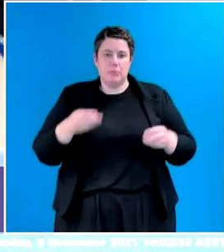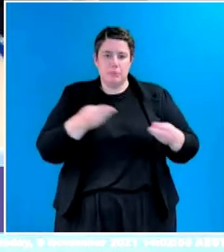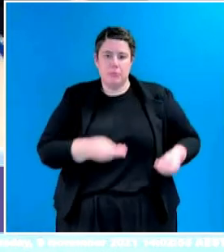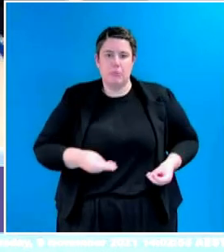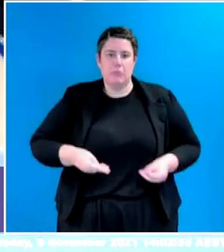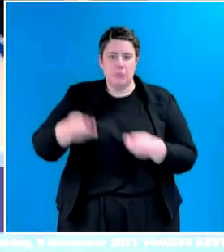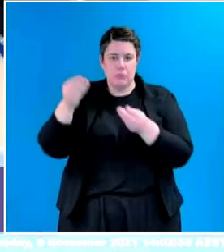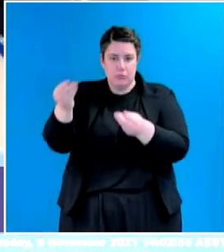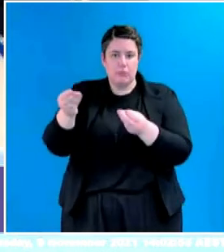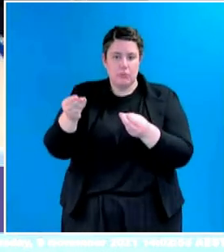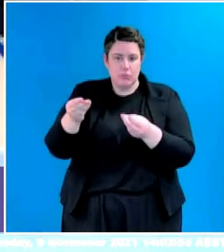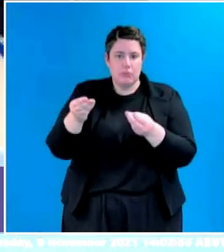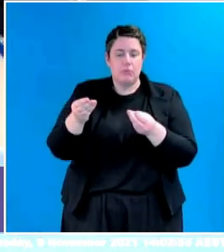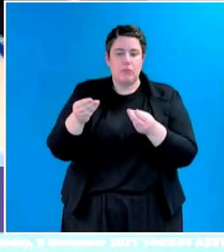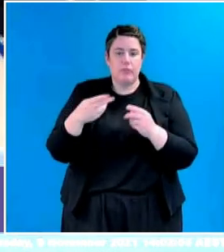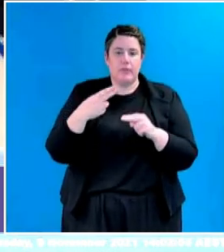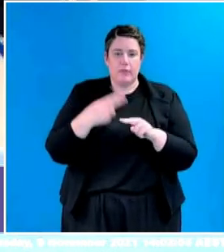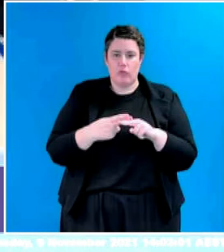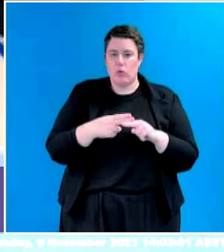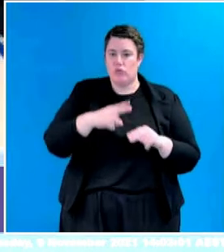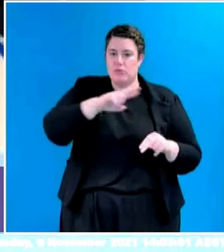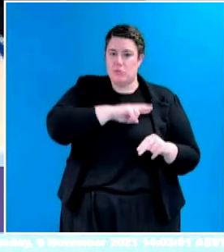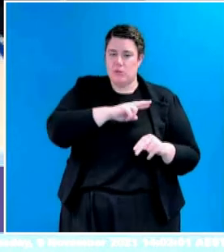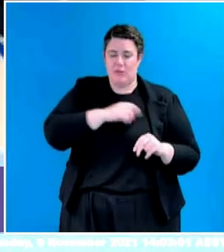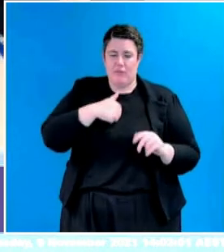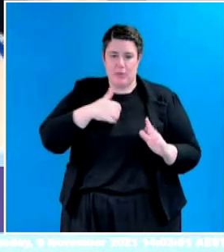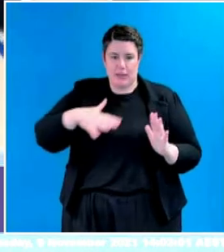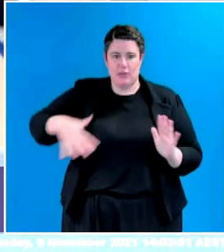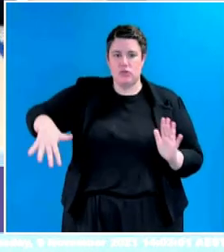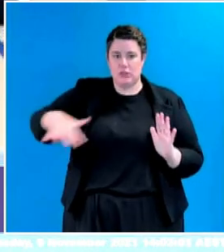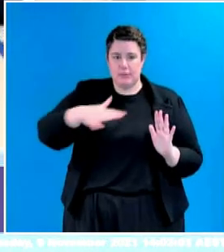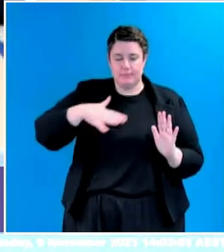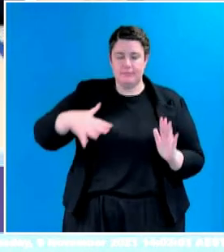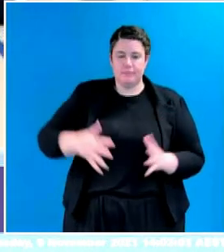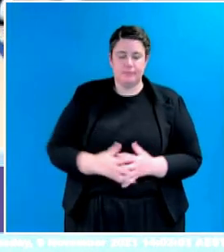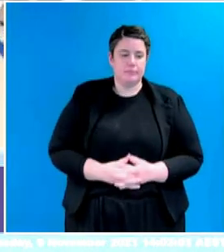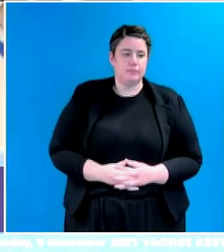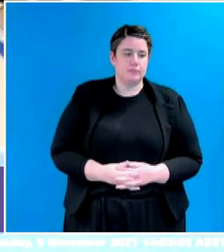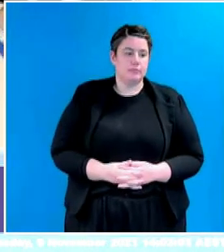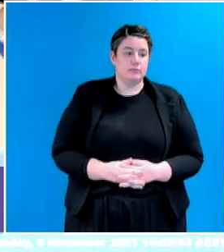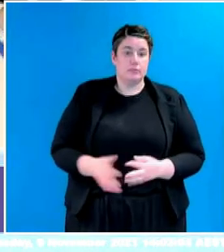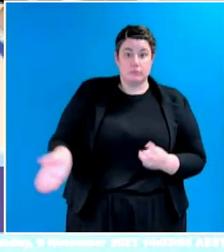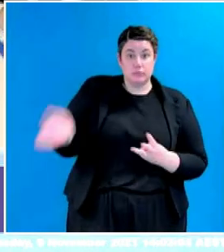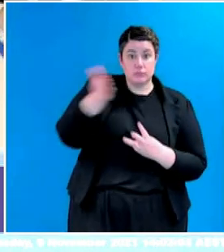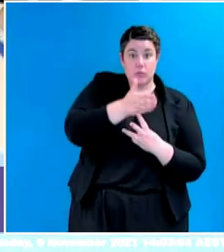it related to the responsibilities of my division. And Ms Robertson?